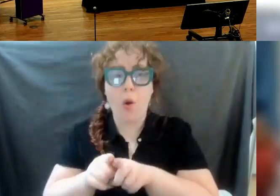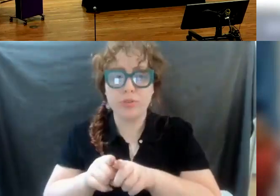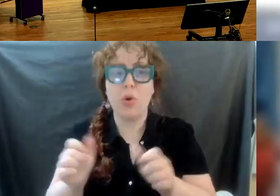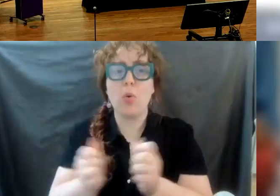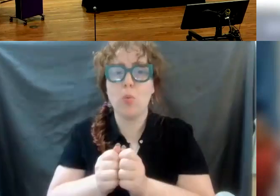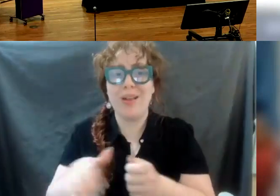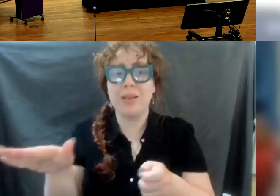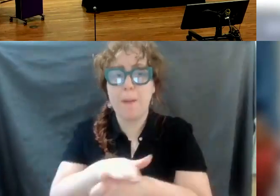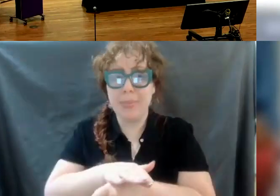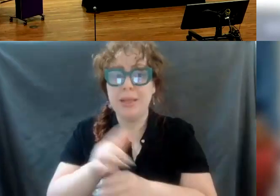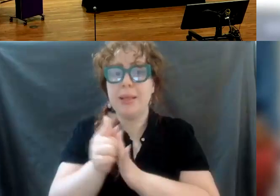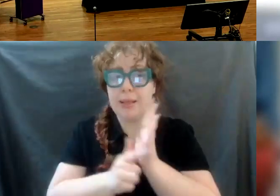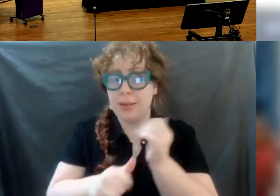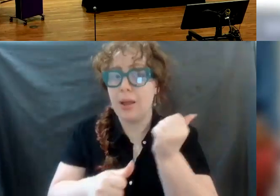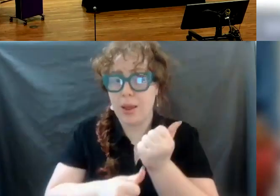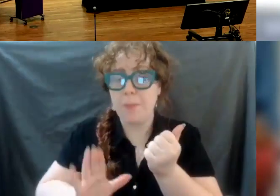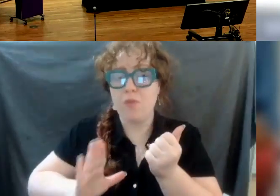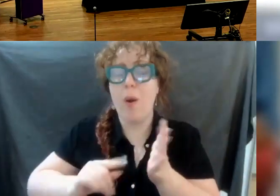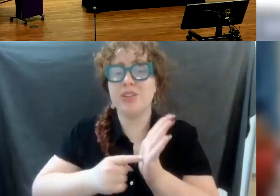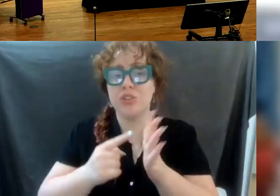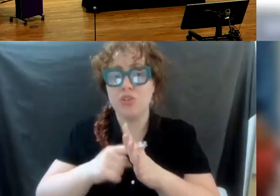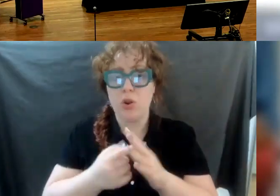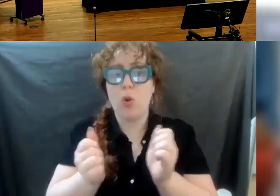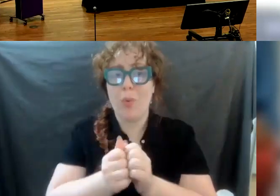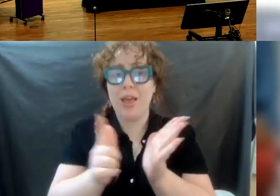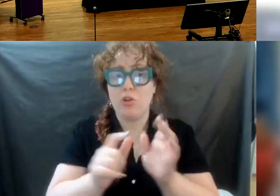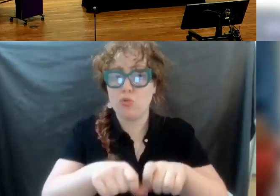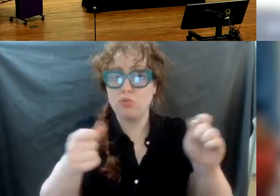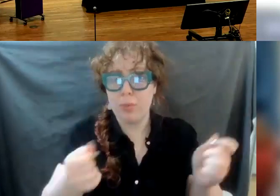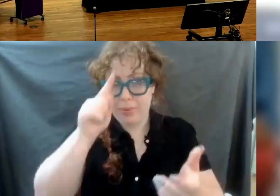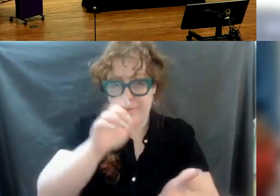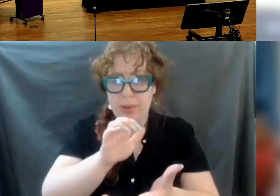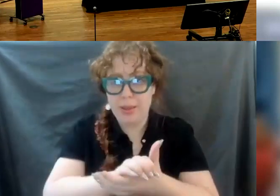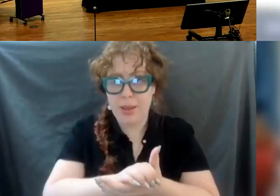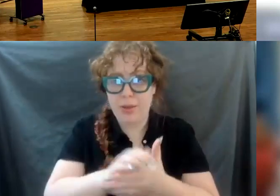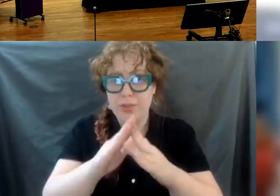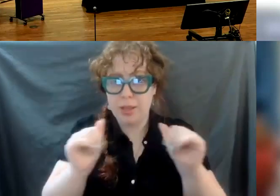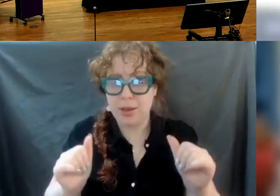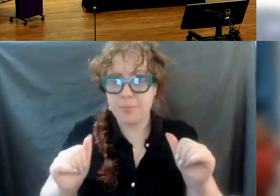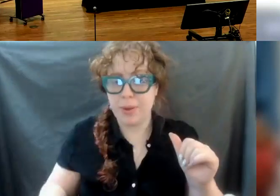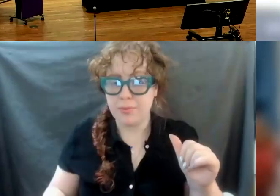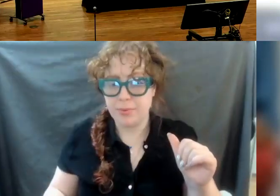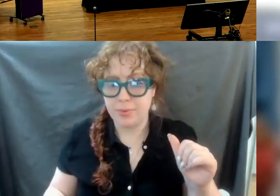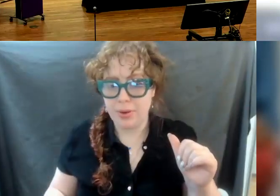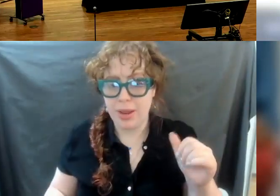I started off on a criminal release sit on side, working on expungements and seals. Now I'm on the policy side.